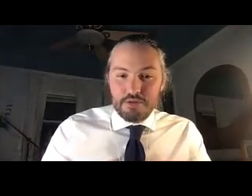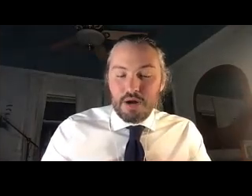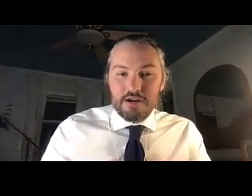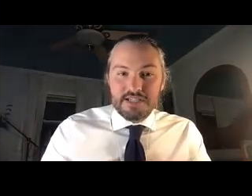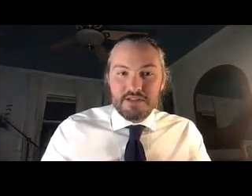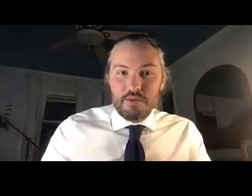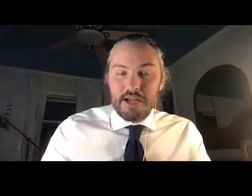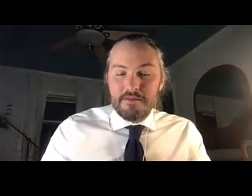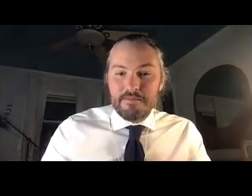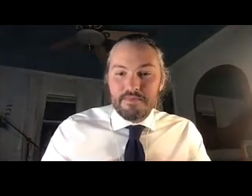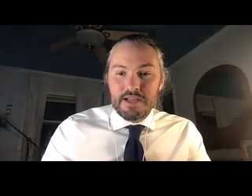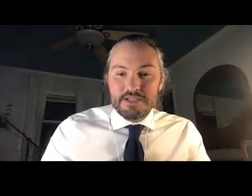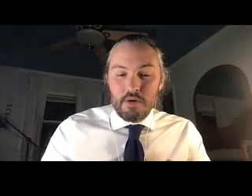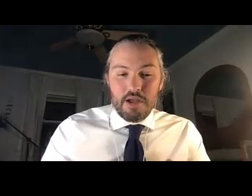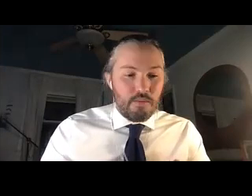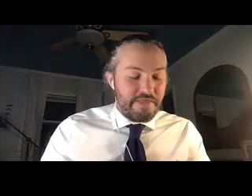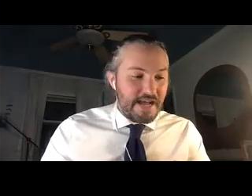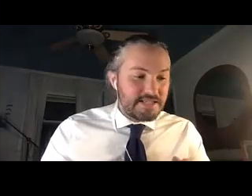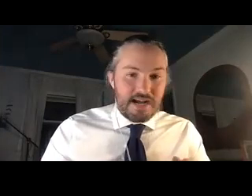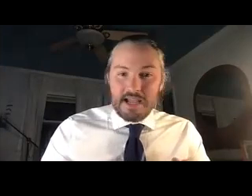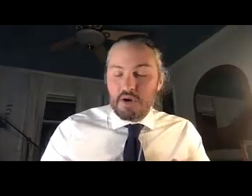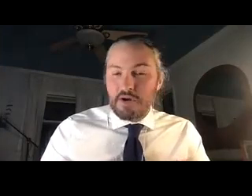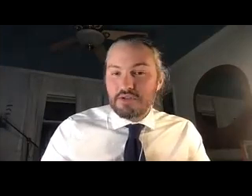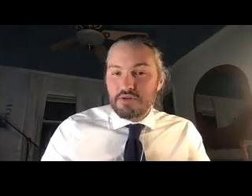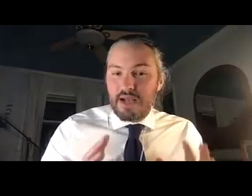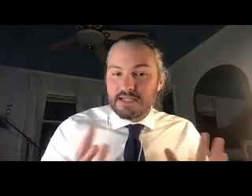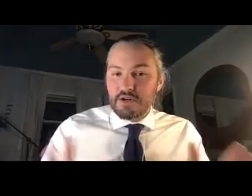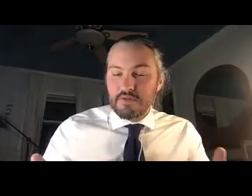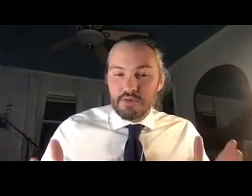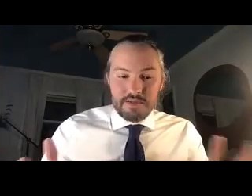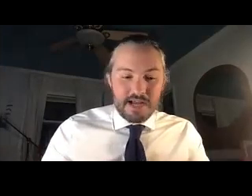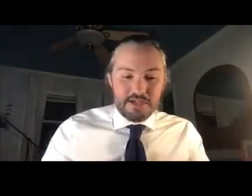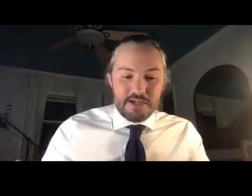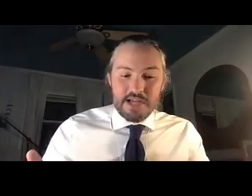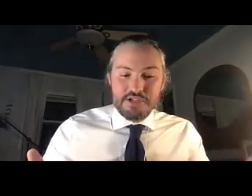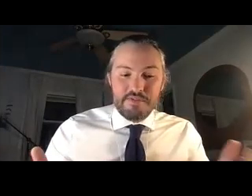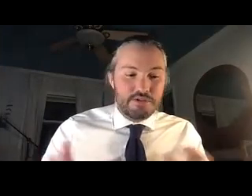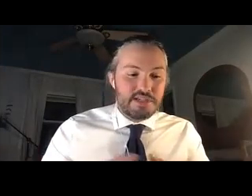bar is in the way. So with that, I am going to pass it over to Elijah. Elijah if you would just give